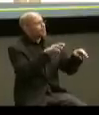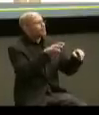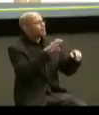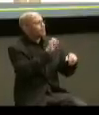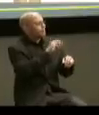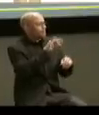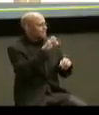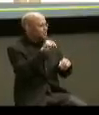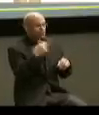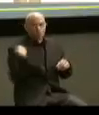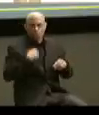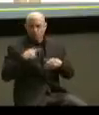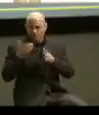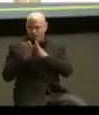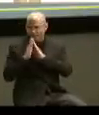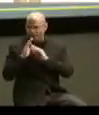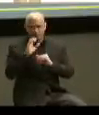A FIRST STEP IN THE DIRECTION.